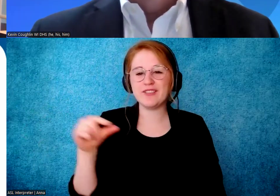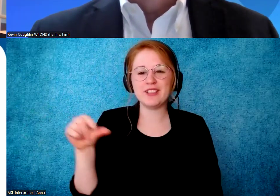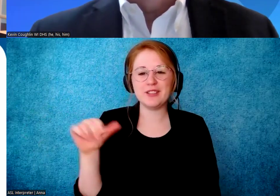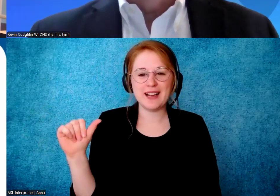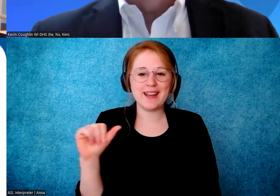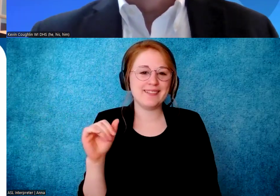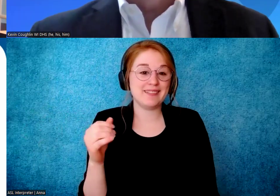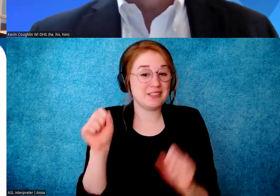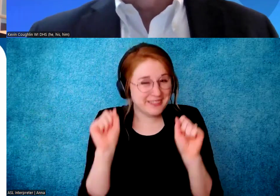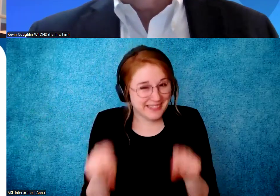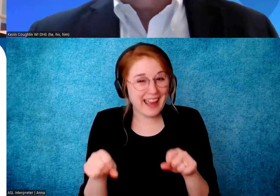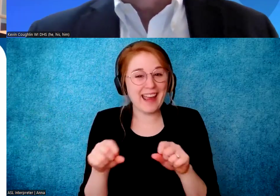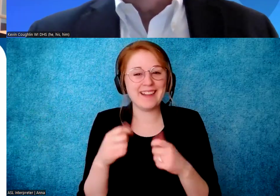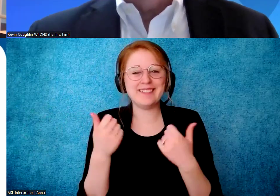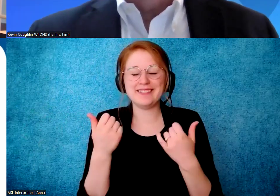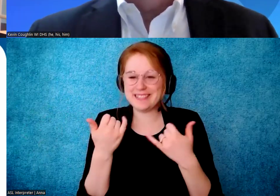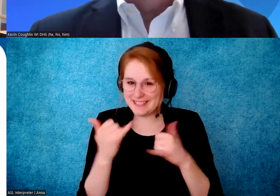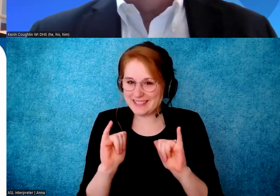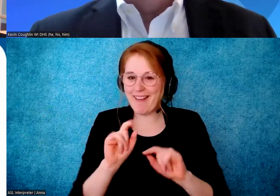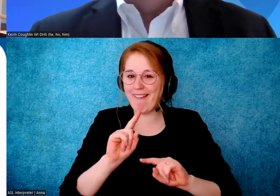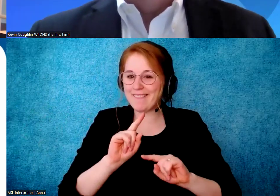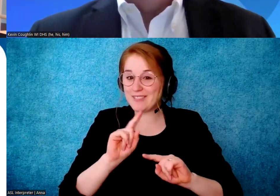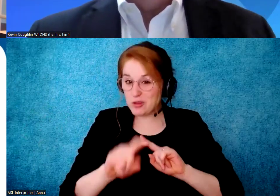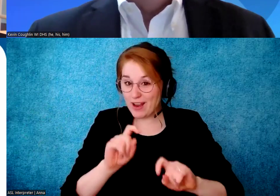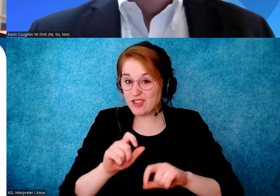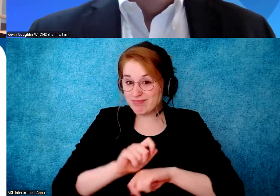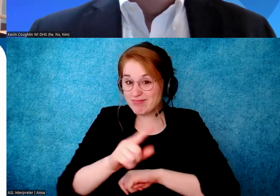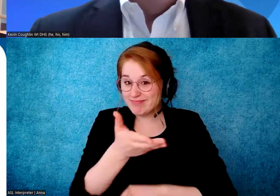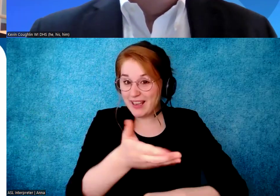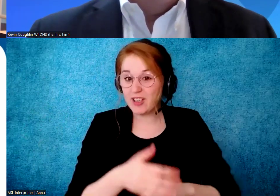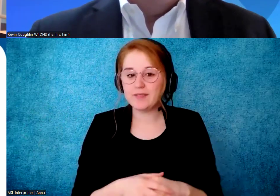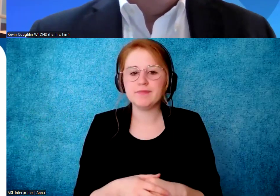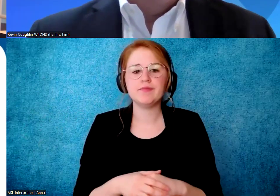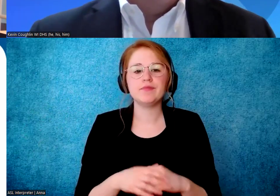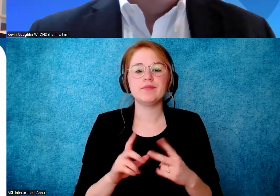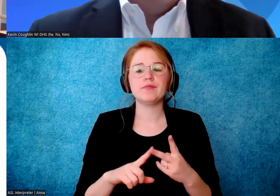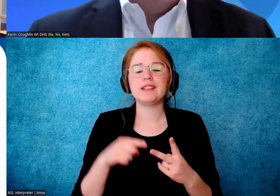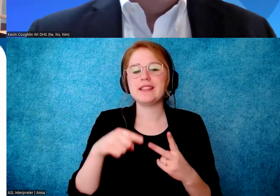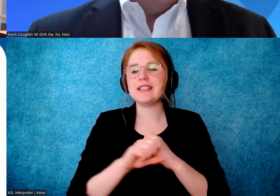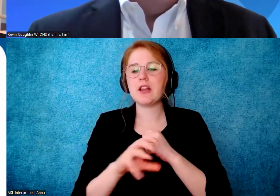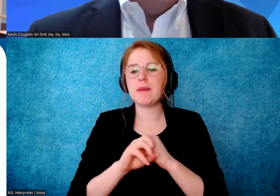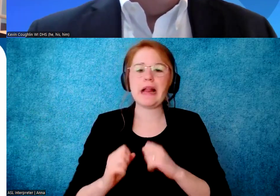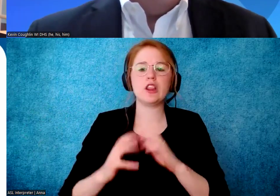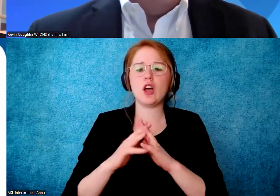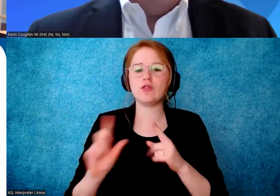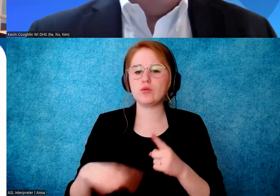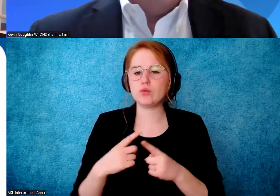to pose them to our panelists, is when did the campaign launch? And I'll add to it just in case it's our last question.